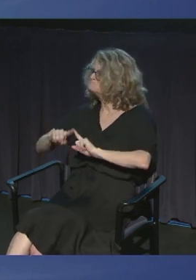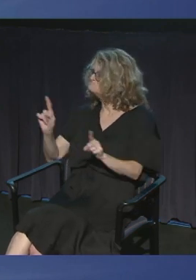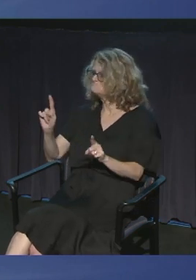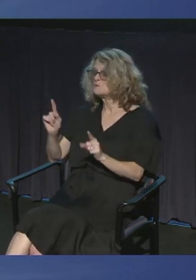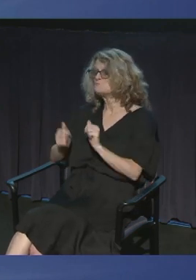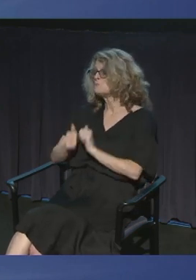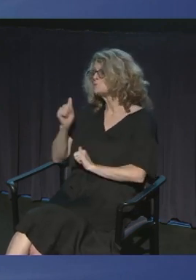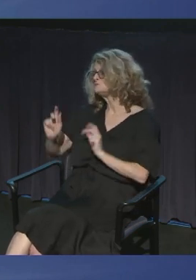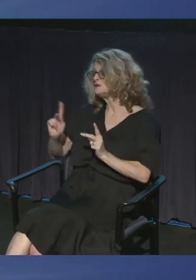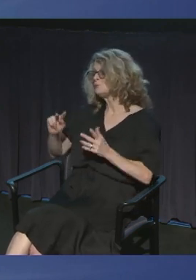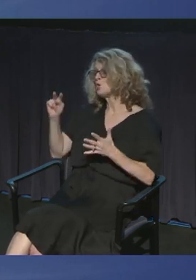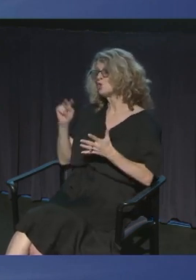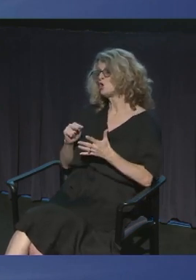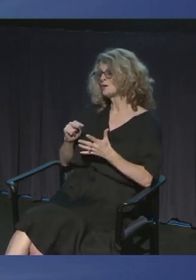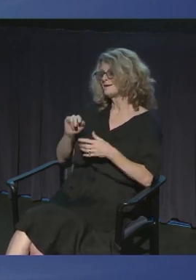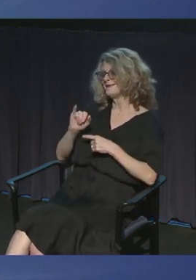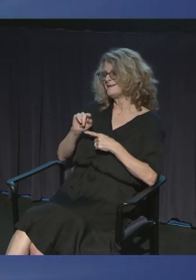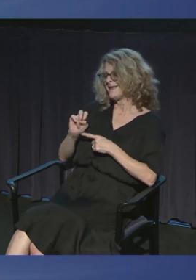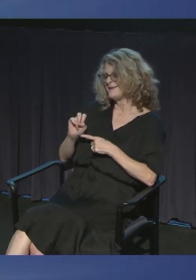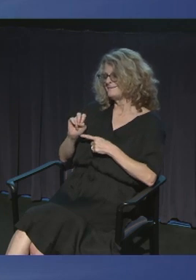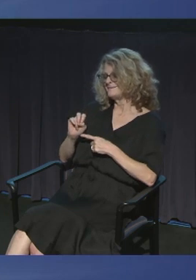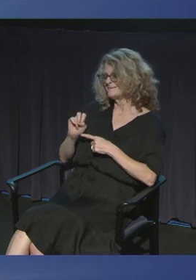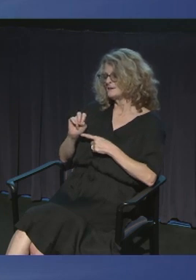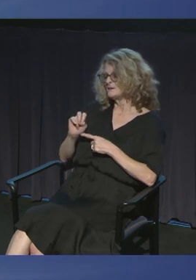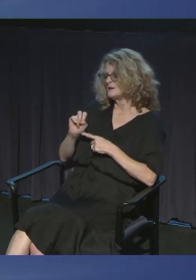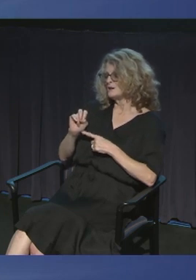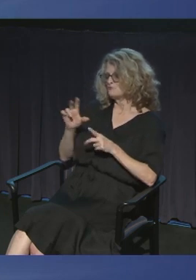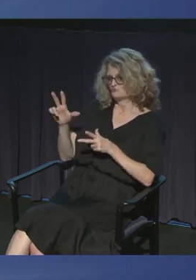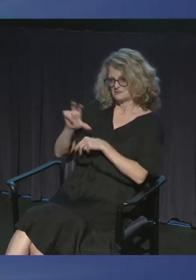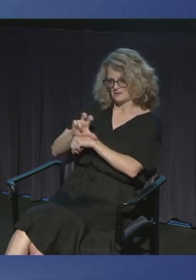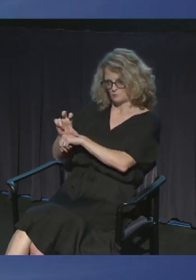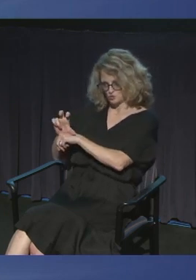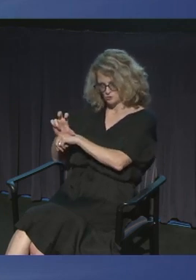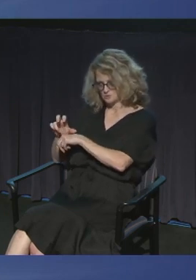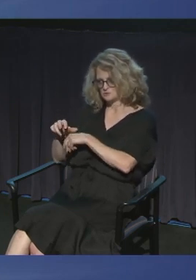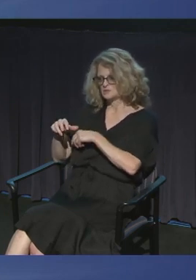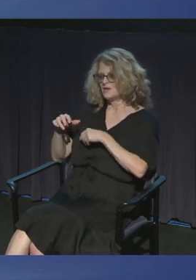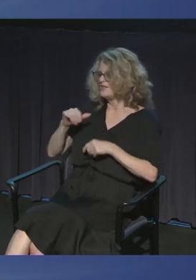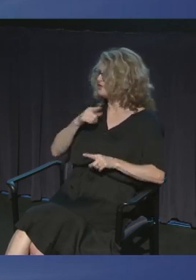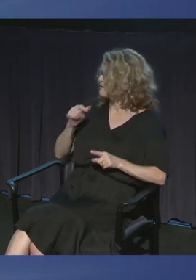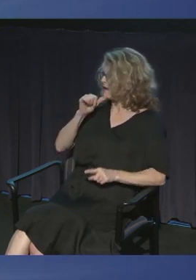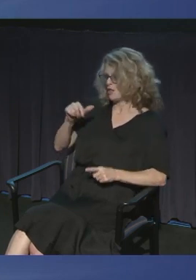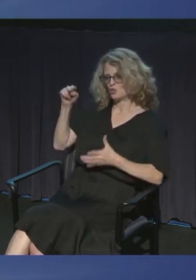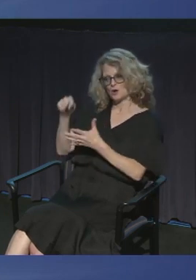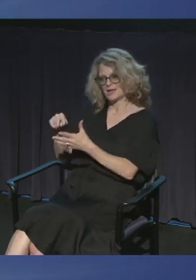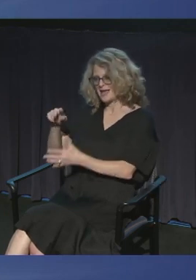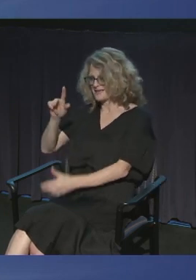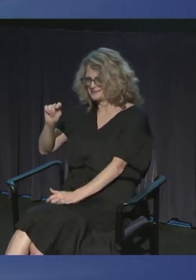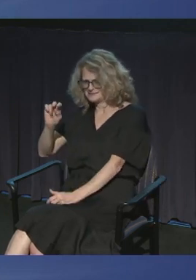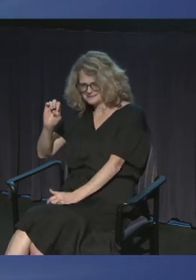SPECIFIC OR INNATE IMMUNE SPECIFIC AND MOST PEOPLE LOOKING AT INNATE IMMUNE RECEPTORS CANNOT LOOKED AT THEIR FUNCTIONS AND T CELLS AND